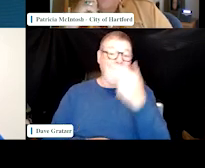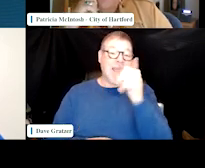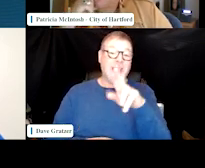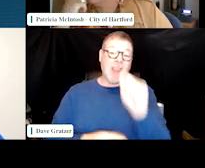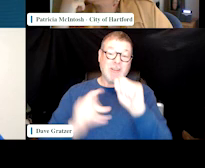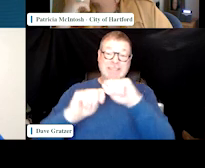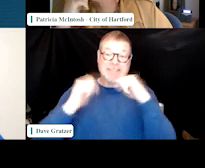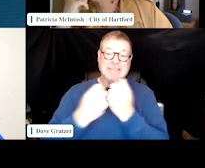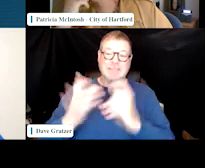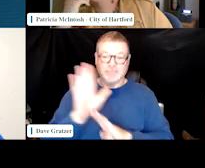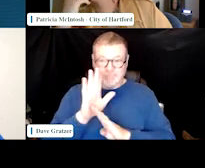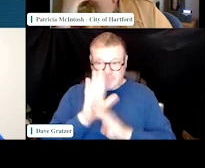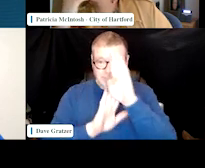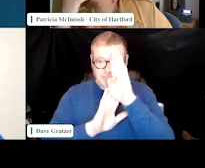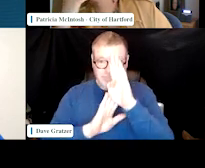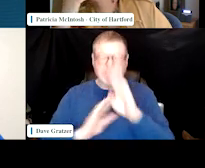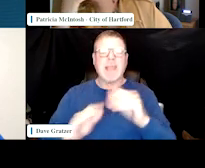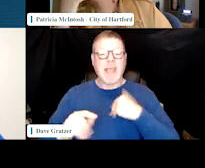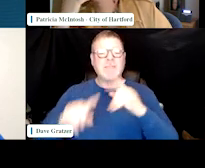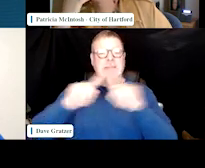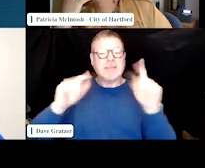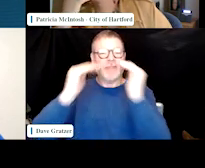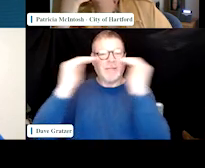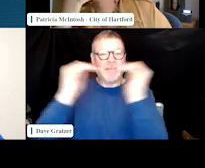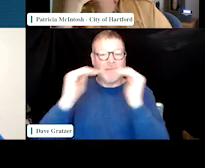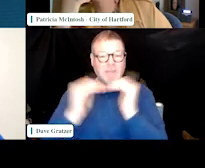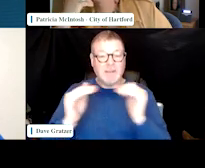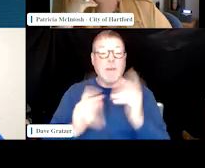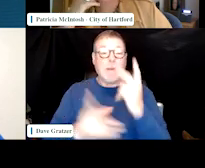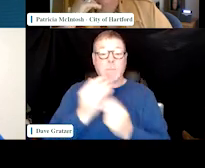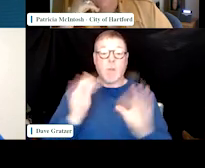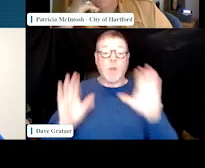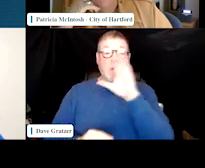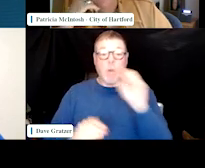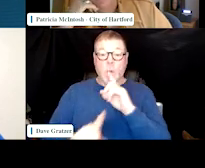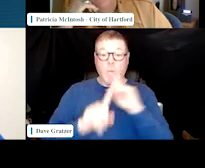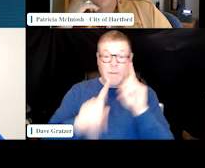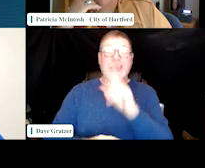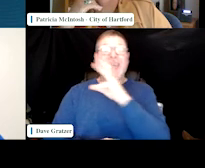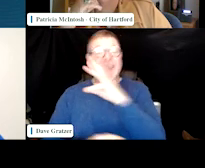providing a tiered response, using both co-response and community response model,